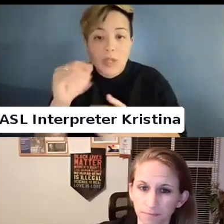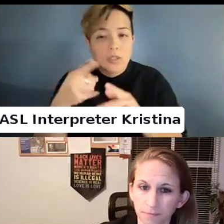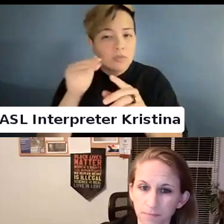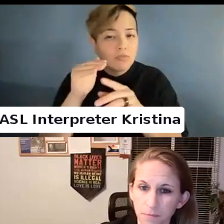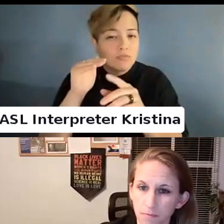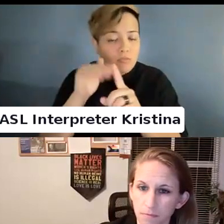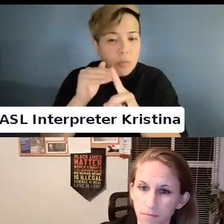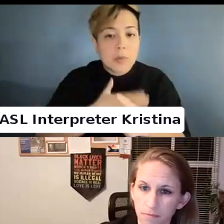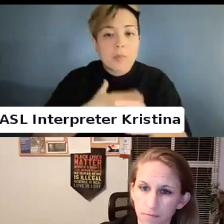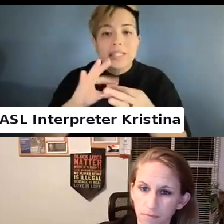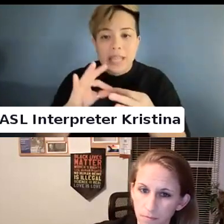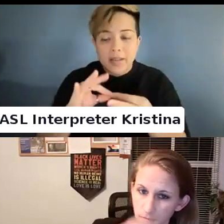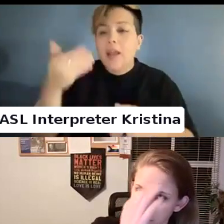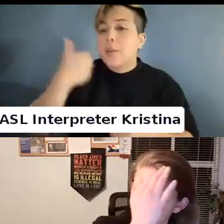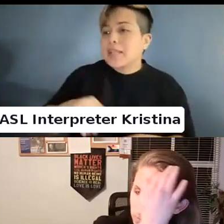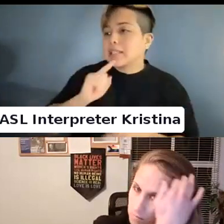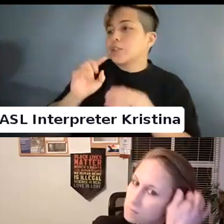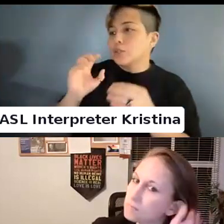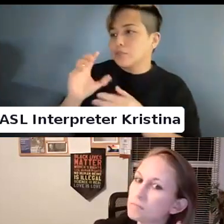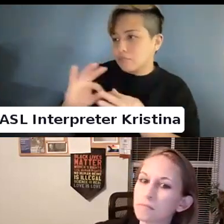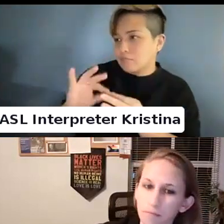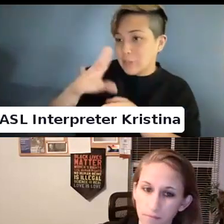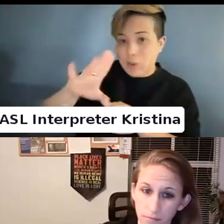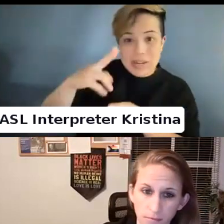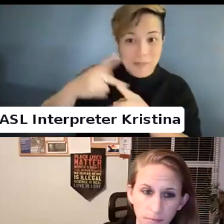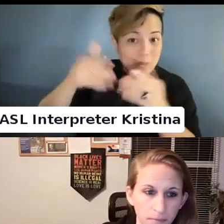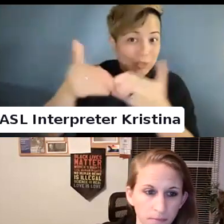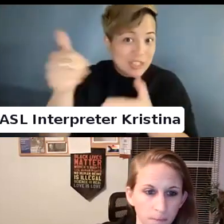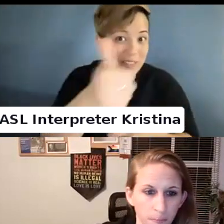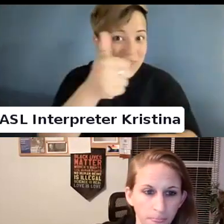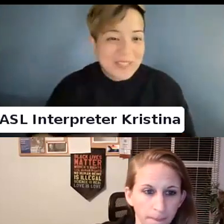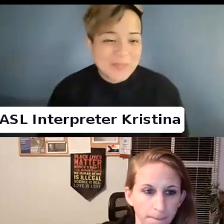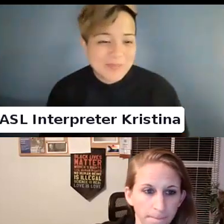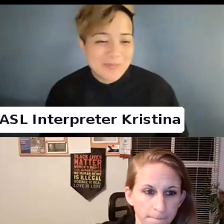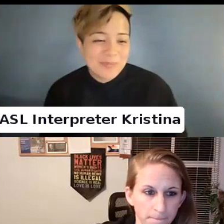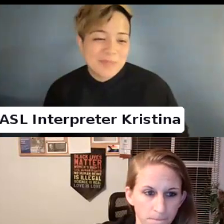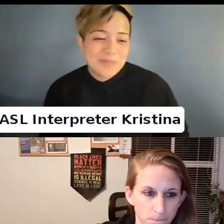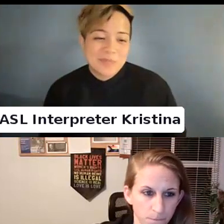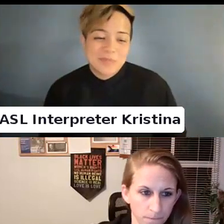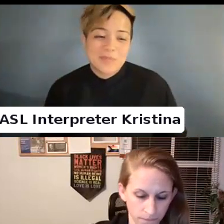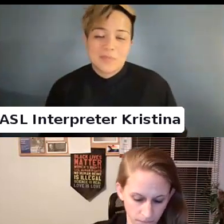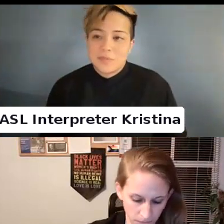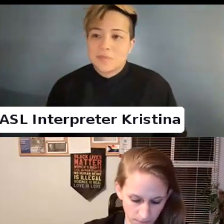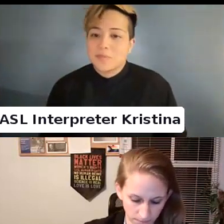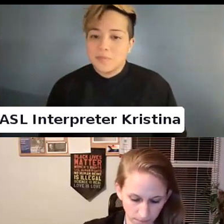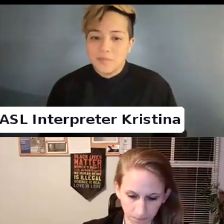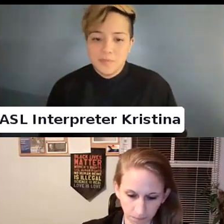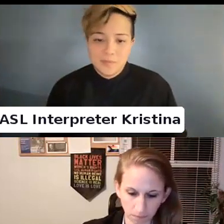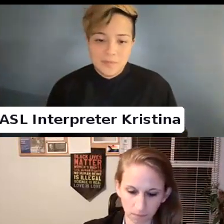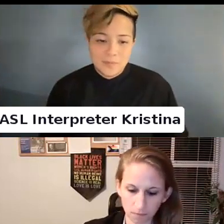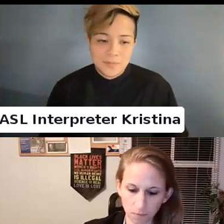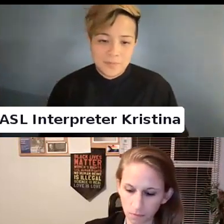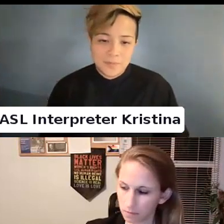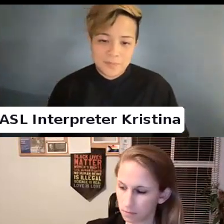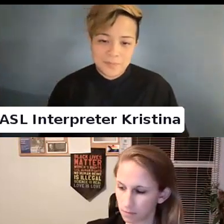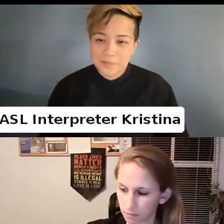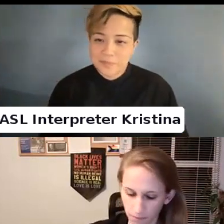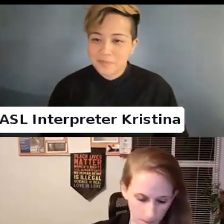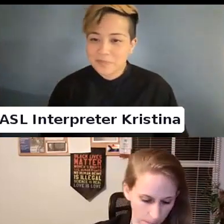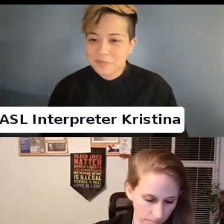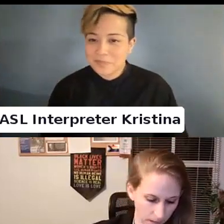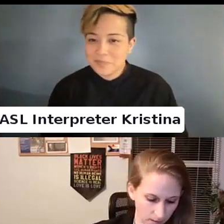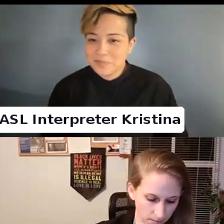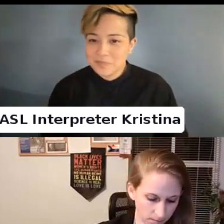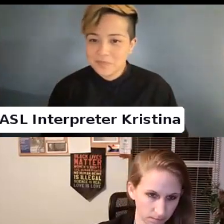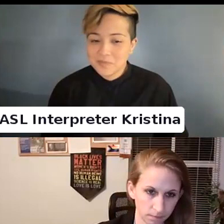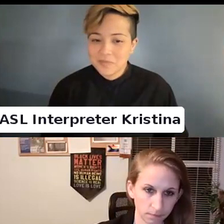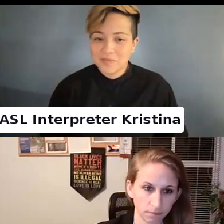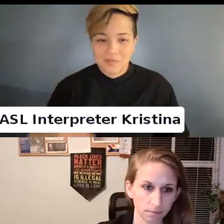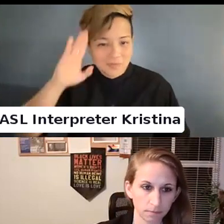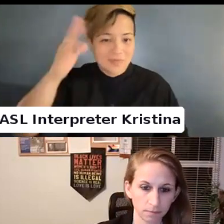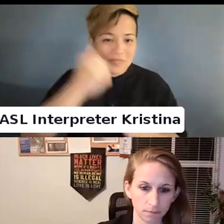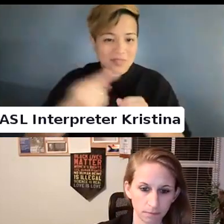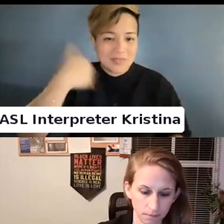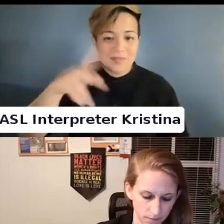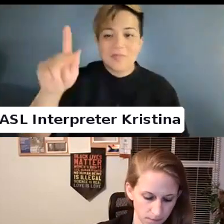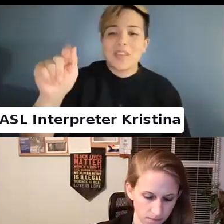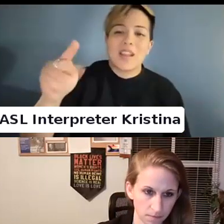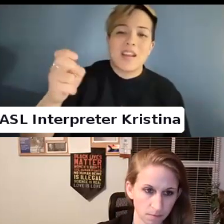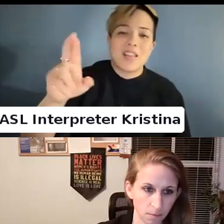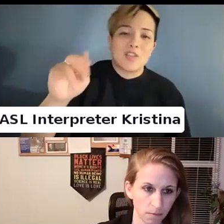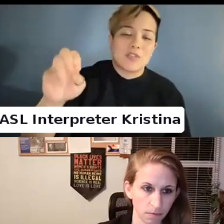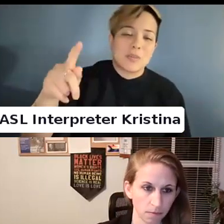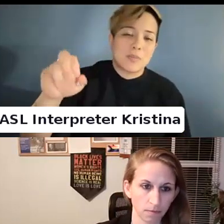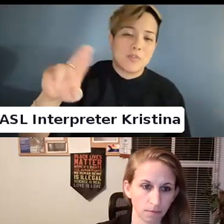Everyone, this is Katherine P rez.